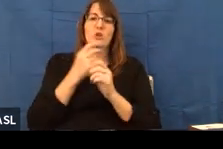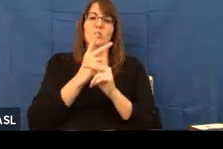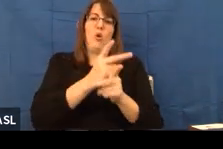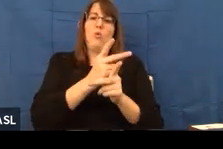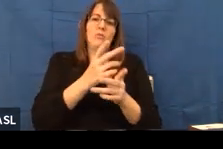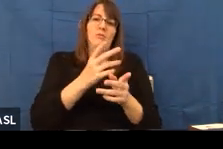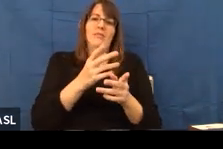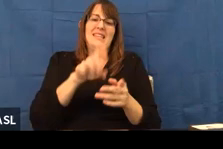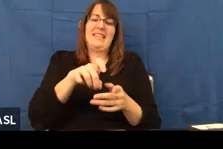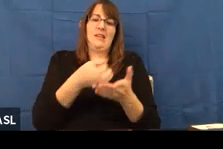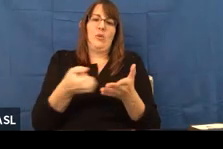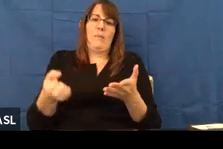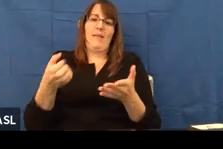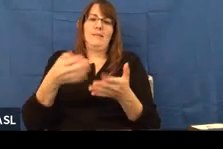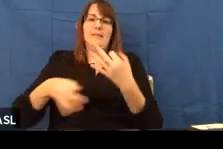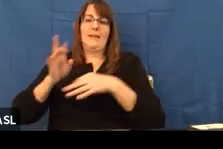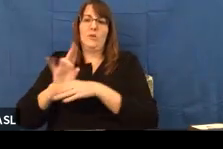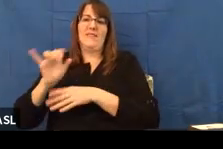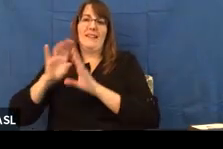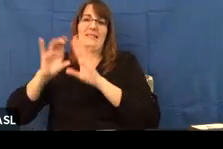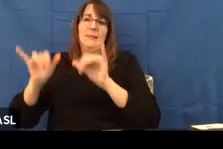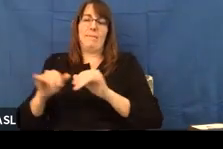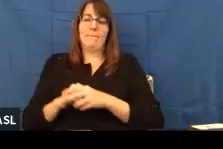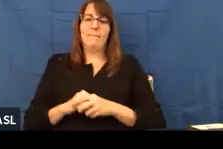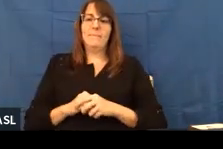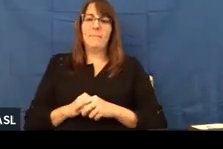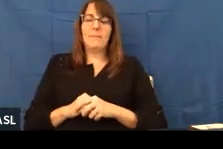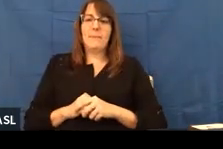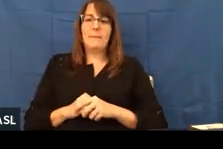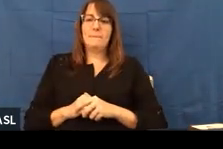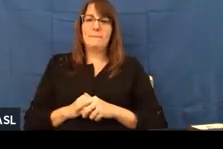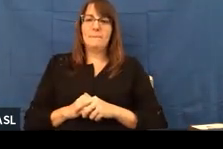Allison Frenzel : And as students do well with the news low website. Okay. That was some feedback.